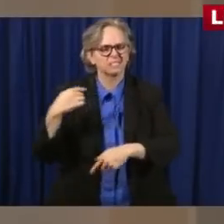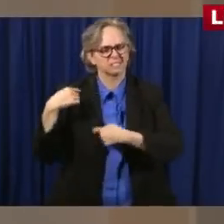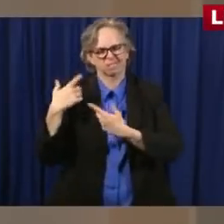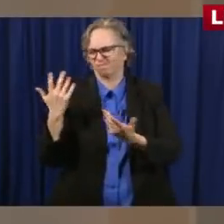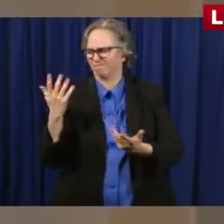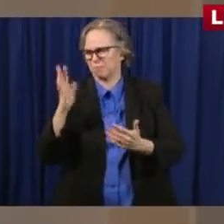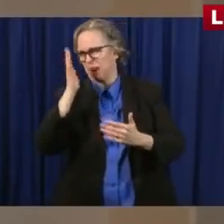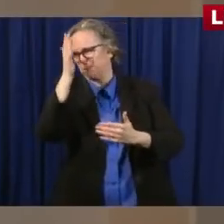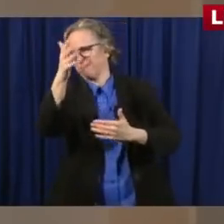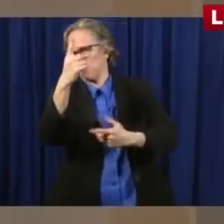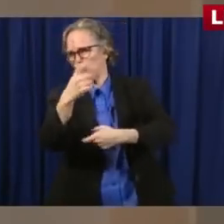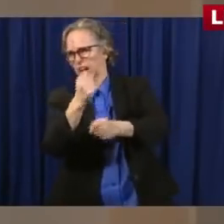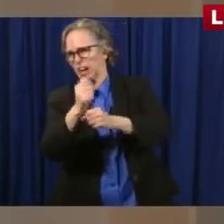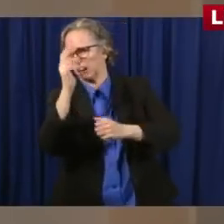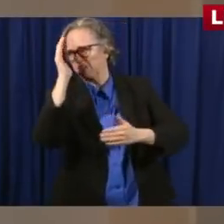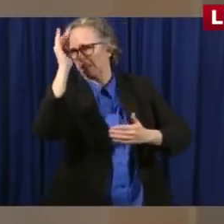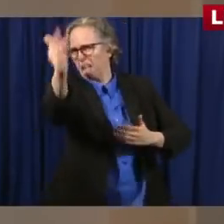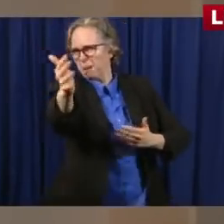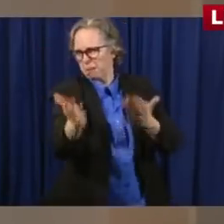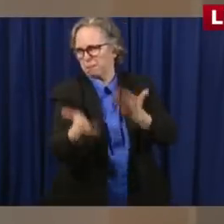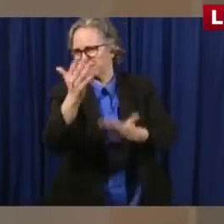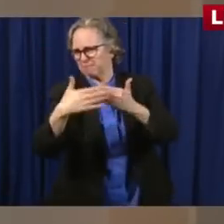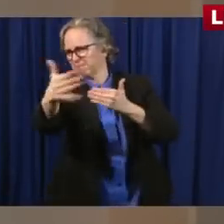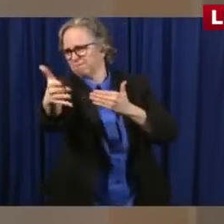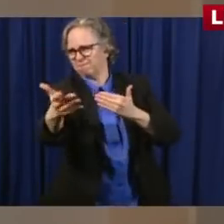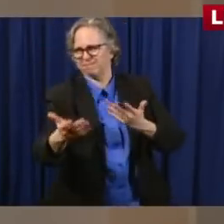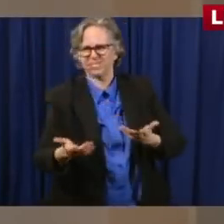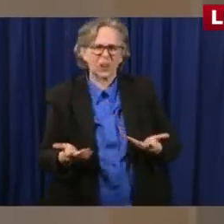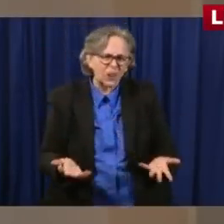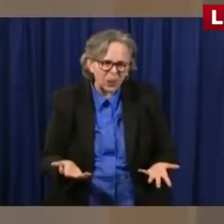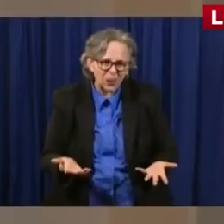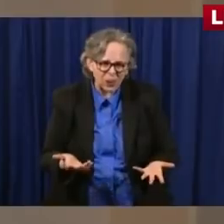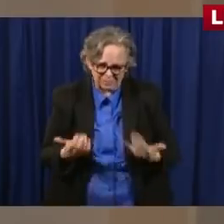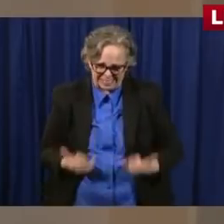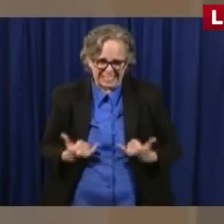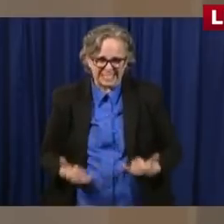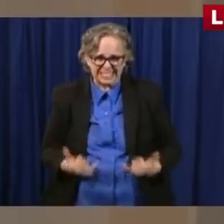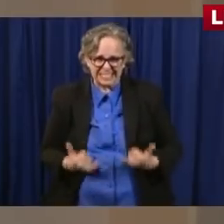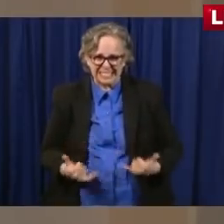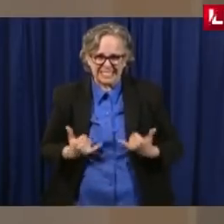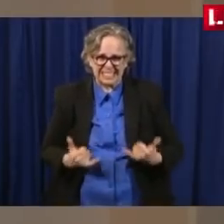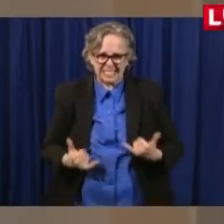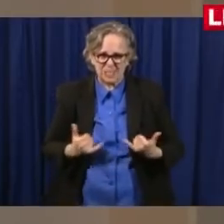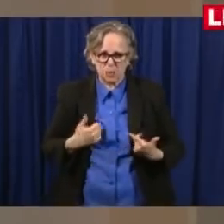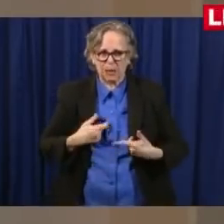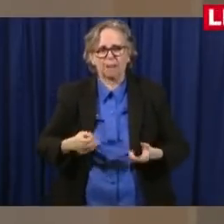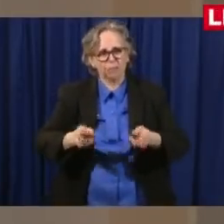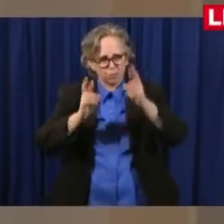VACCINE -- IT IS NOT LIKELY WE WILL HAVE THAT FOR A YEAR OR LONGER.